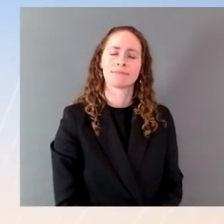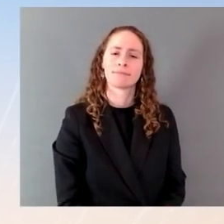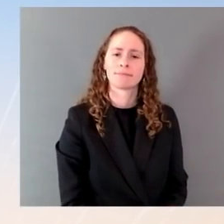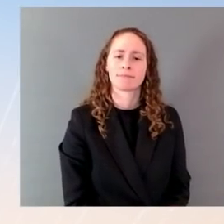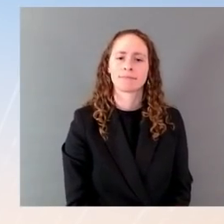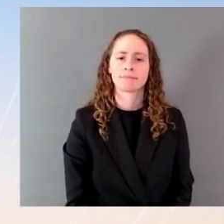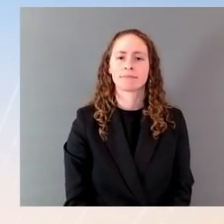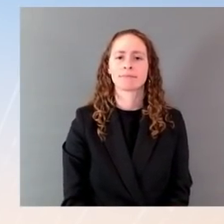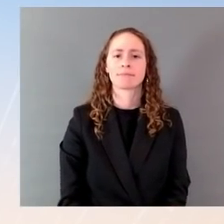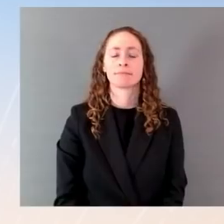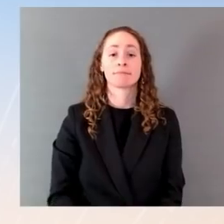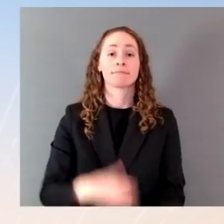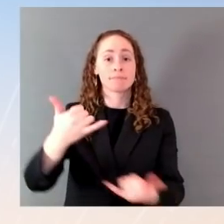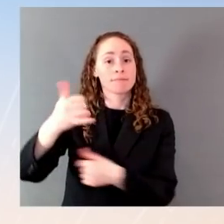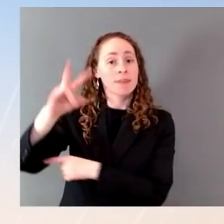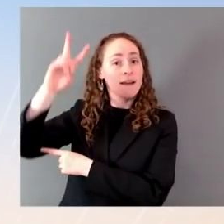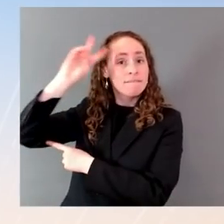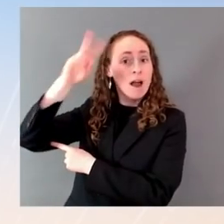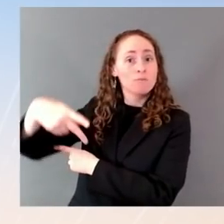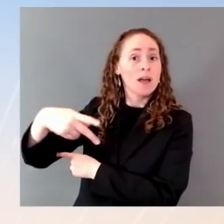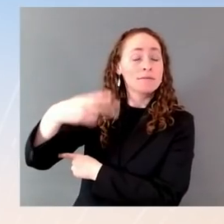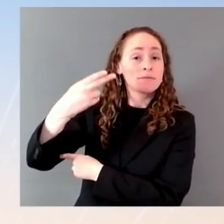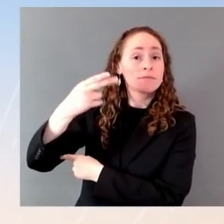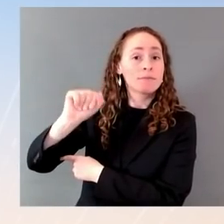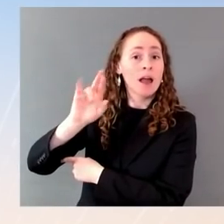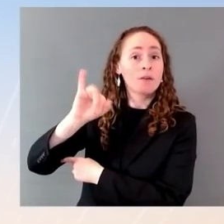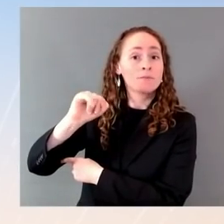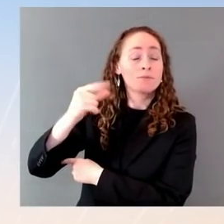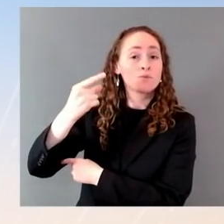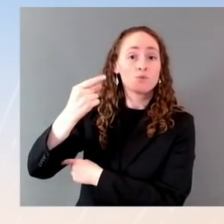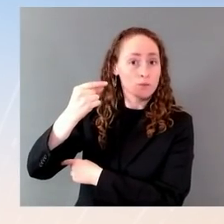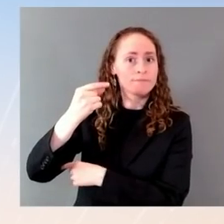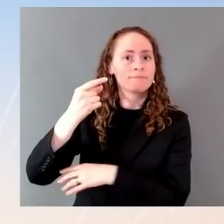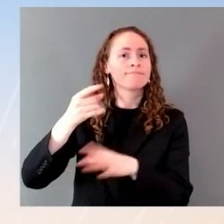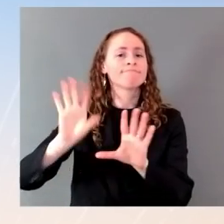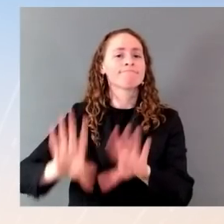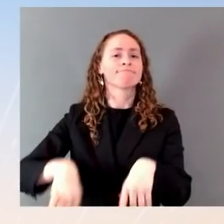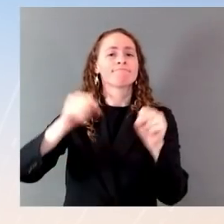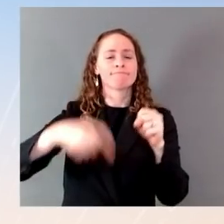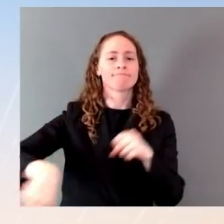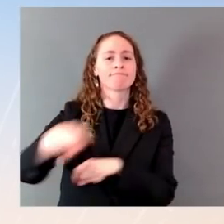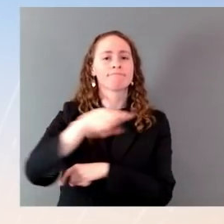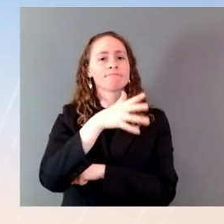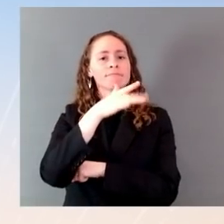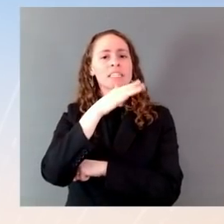She issued a nationwide call to action, to both public and private sector, to help improve mental health --